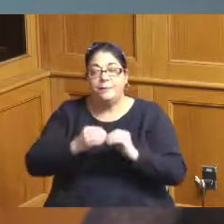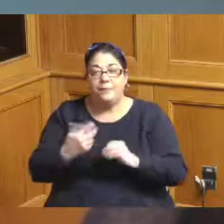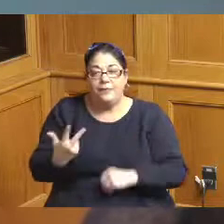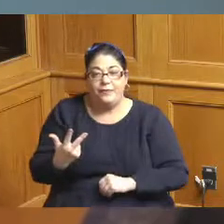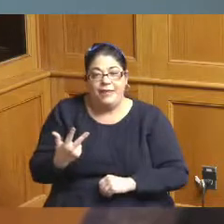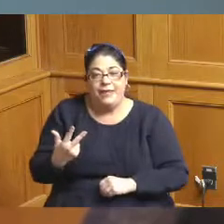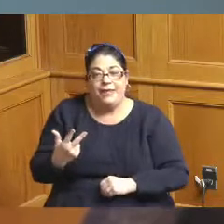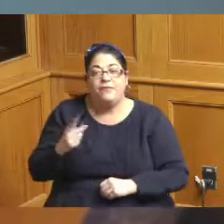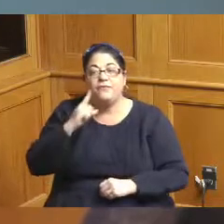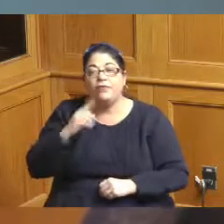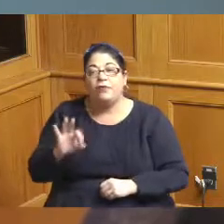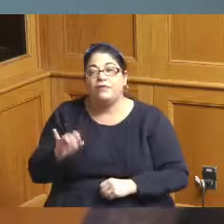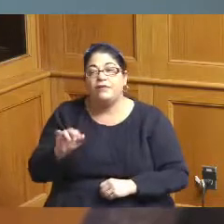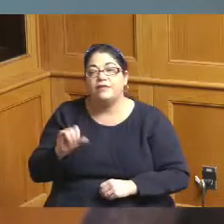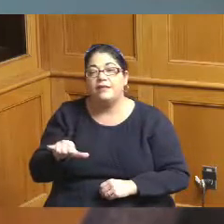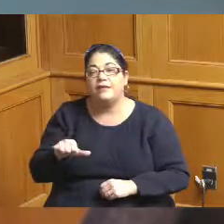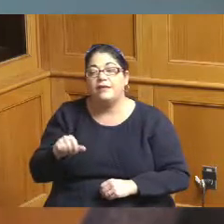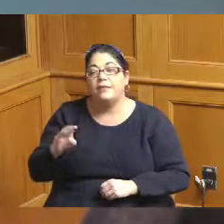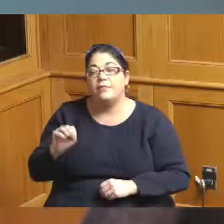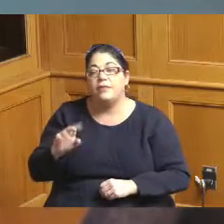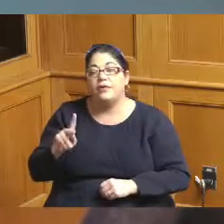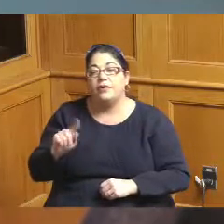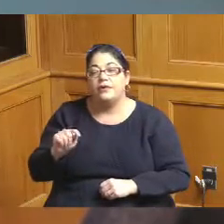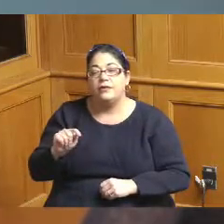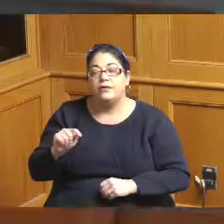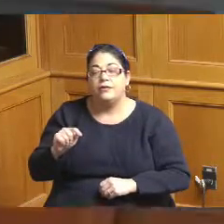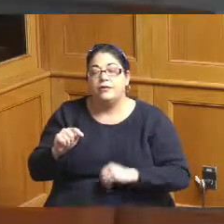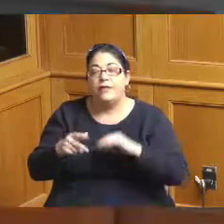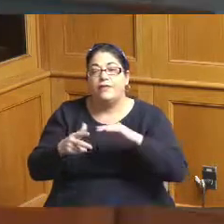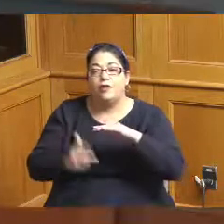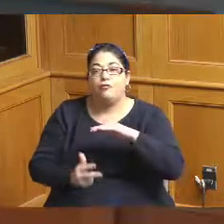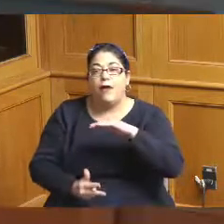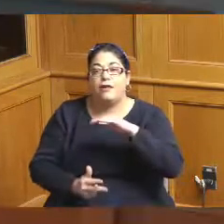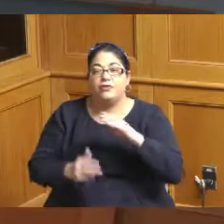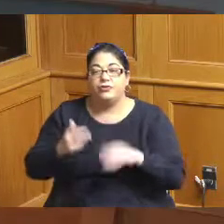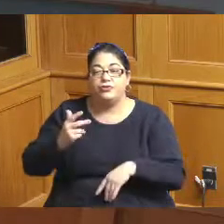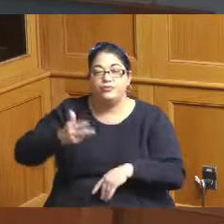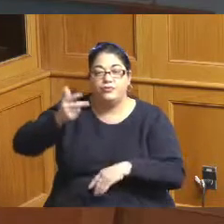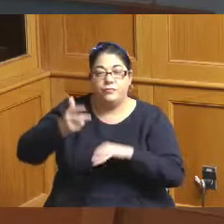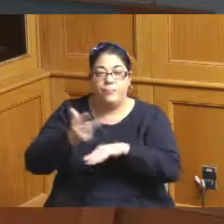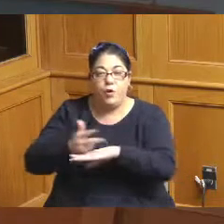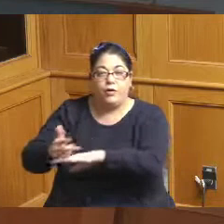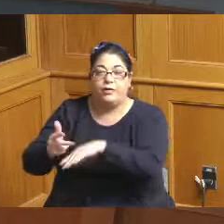and Phil Beck is here to speak yeah welcome thank you good afternoon Commissioners